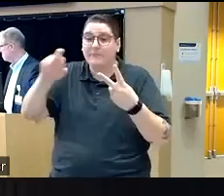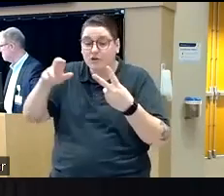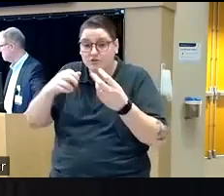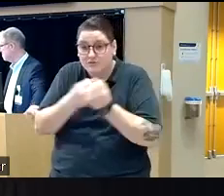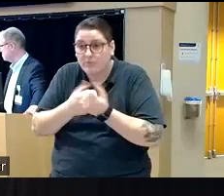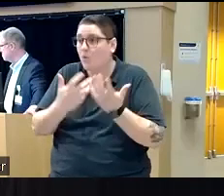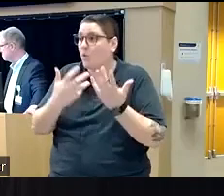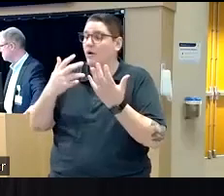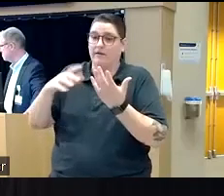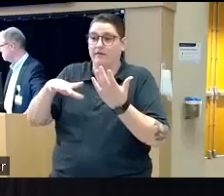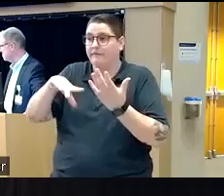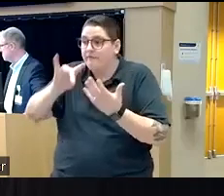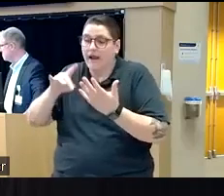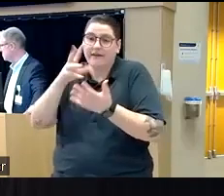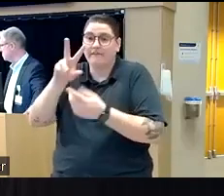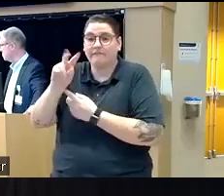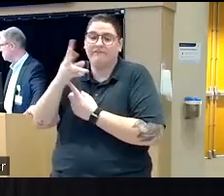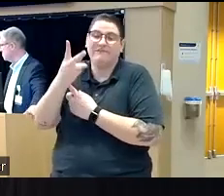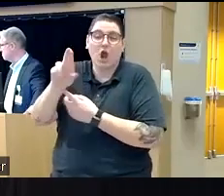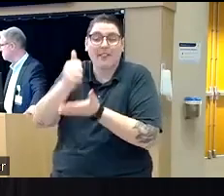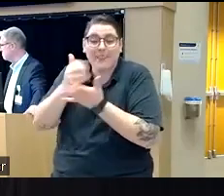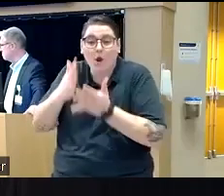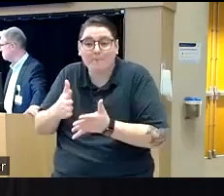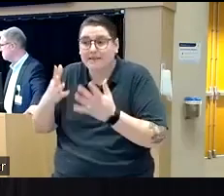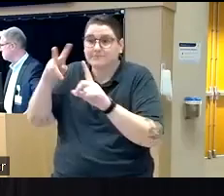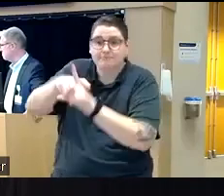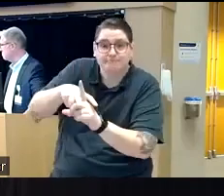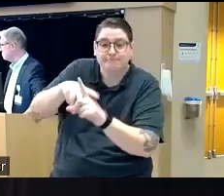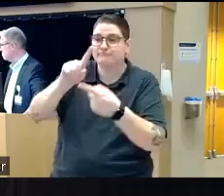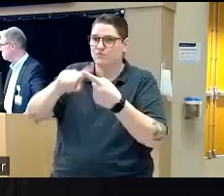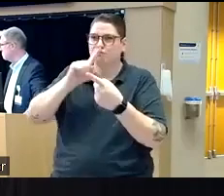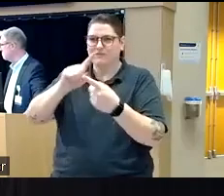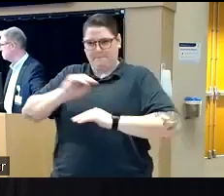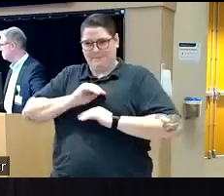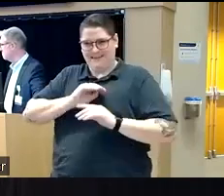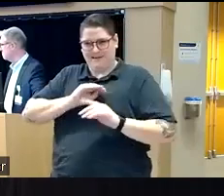vocational rehab therapists that really can meet our clients in the community